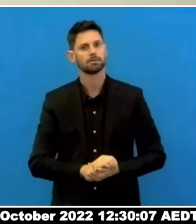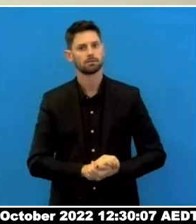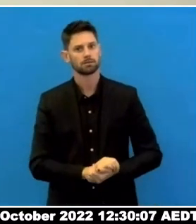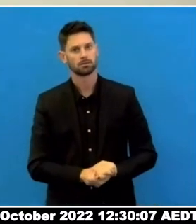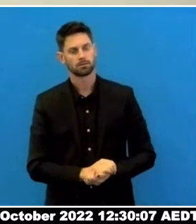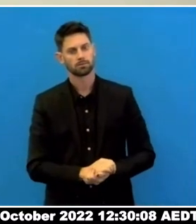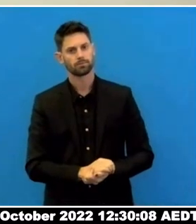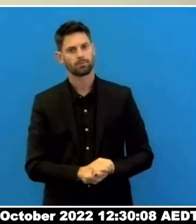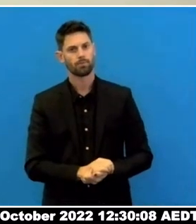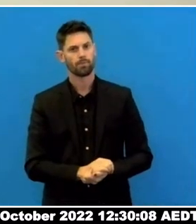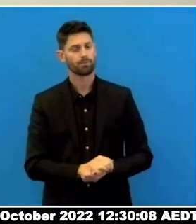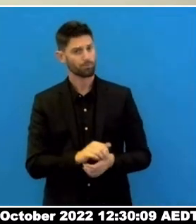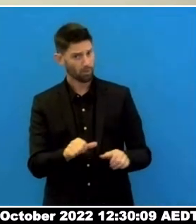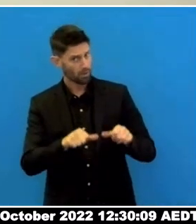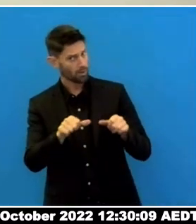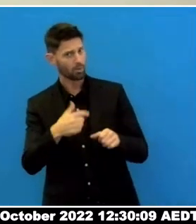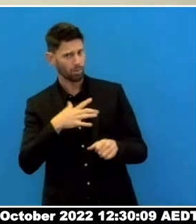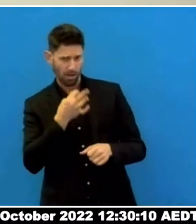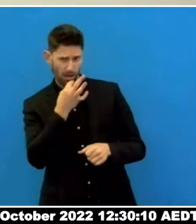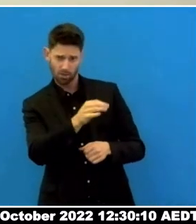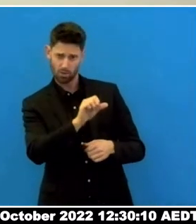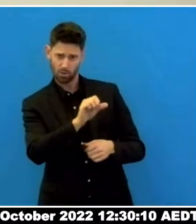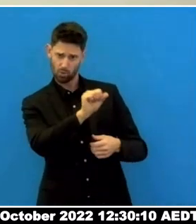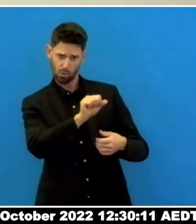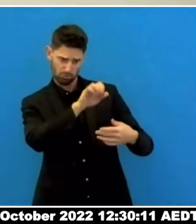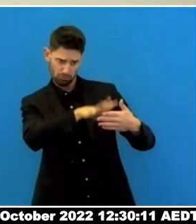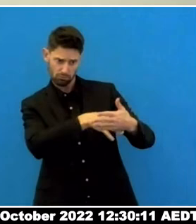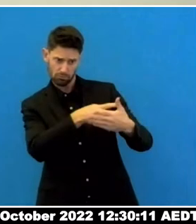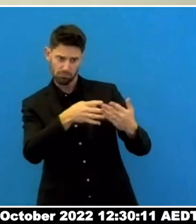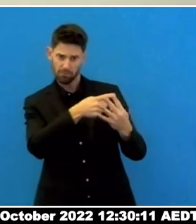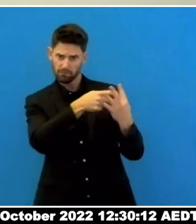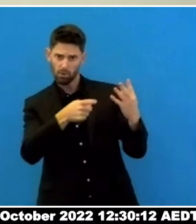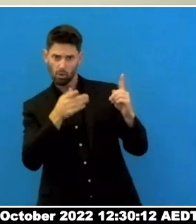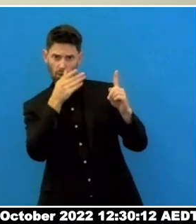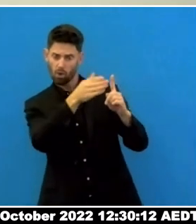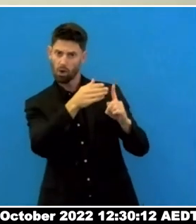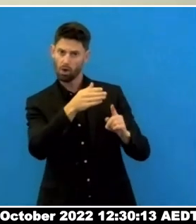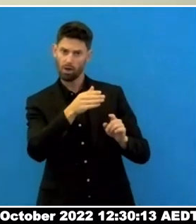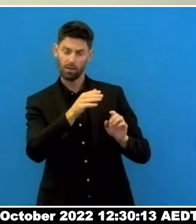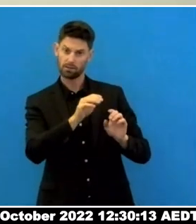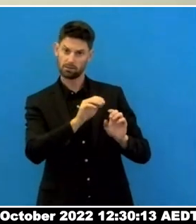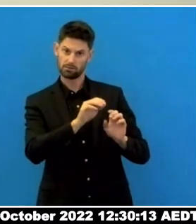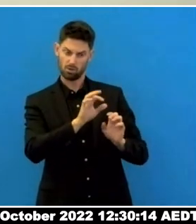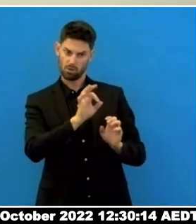that that's not a framework that we commonly see in government agencies or in service providers?